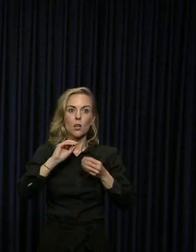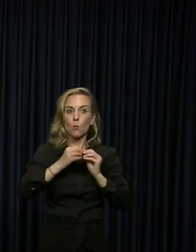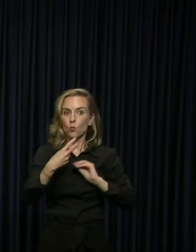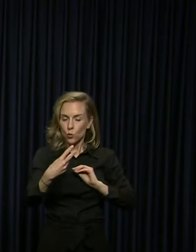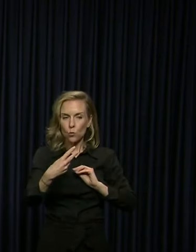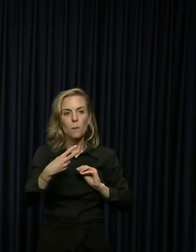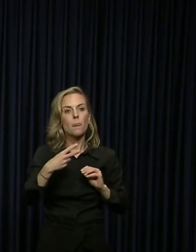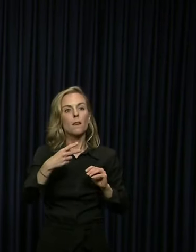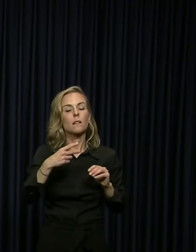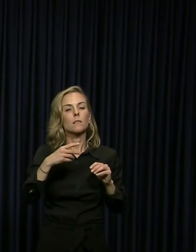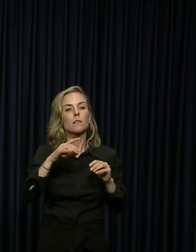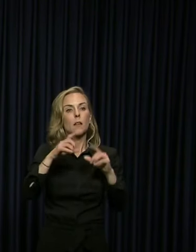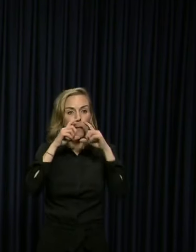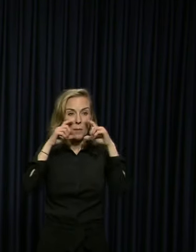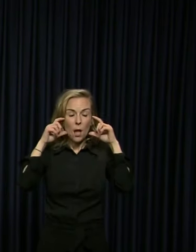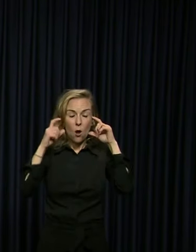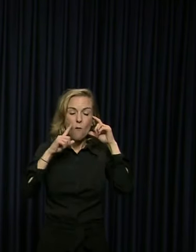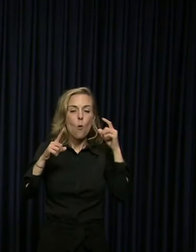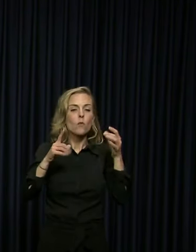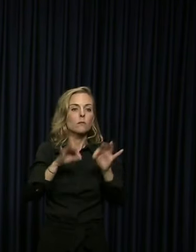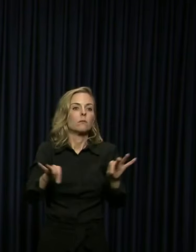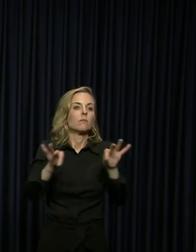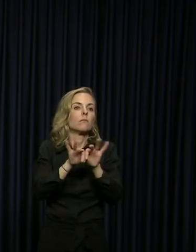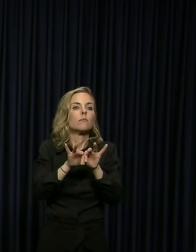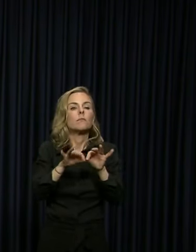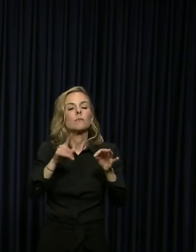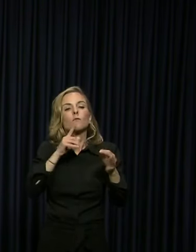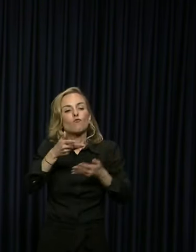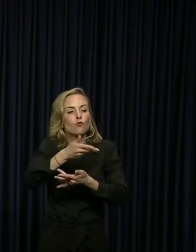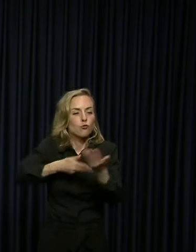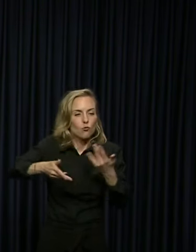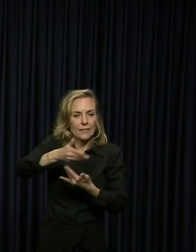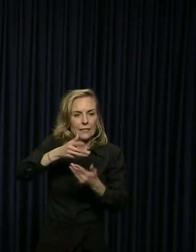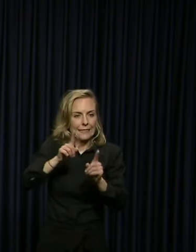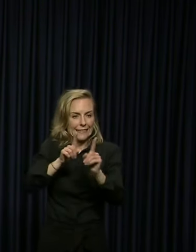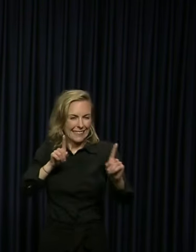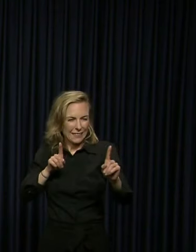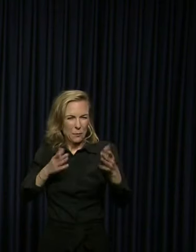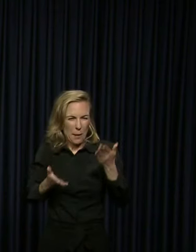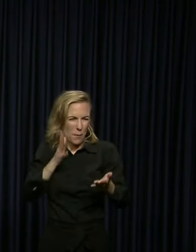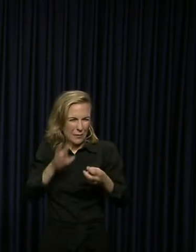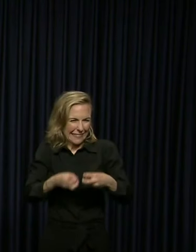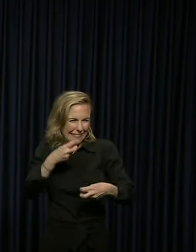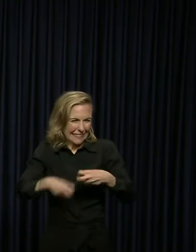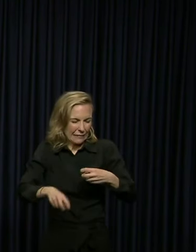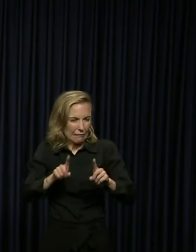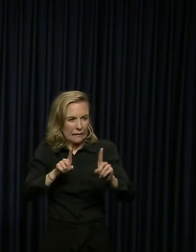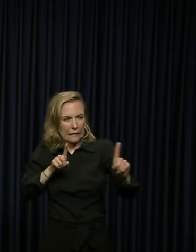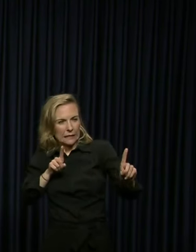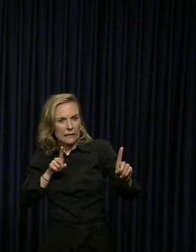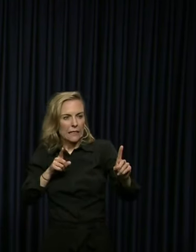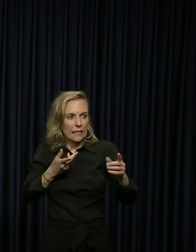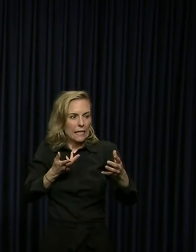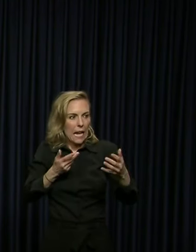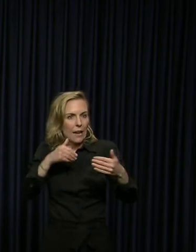POTENTIALLY SPREADING IT. SO WEARING A CLOTH MASK IN